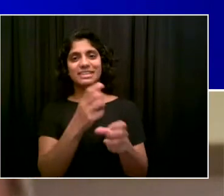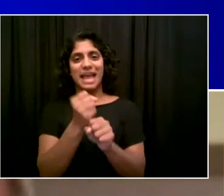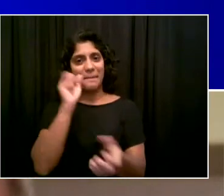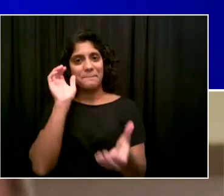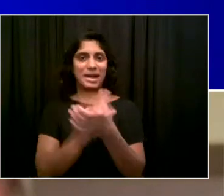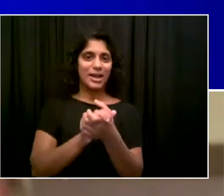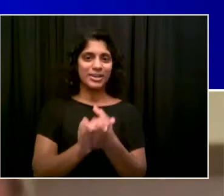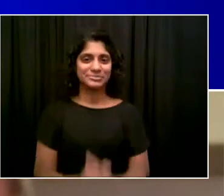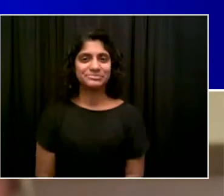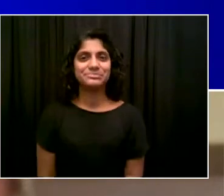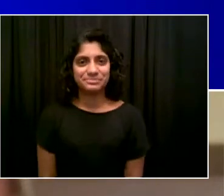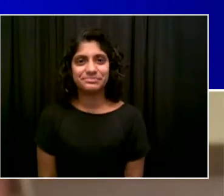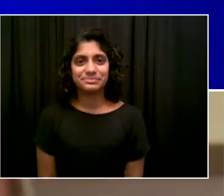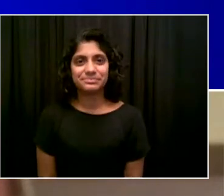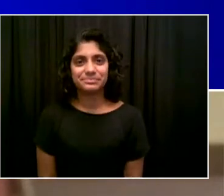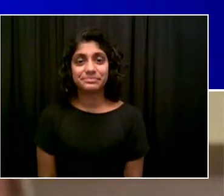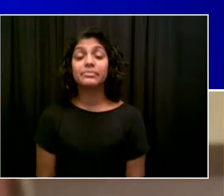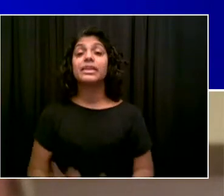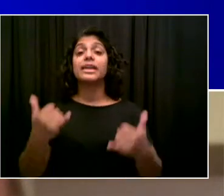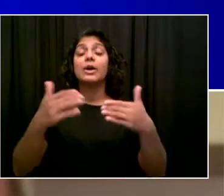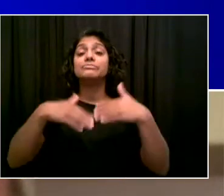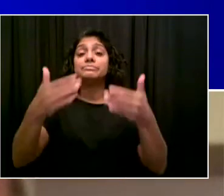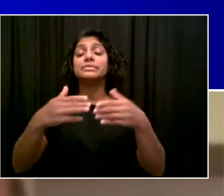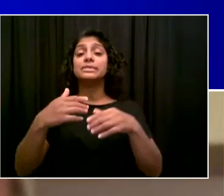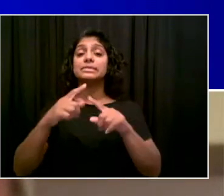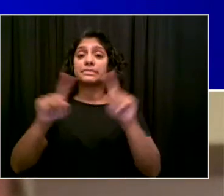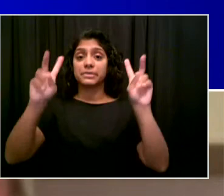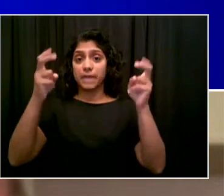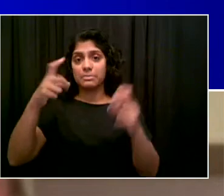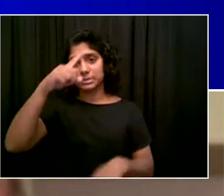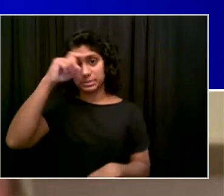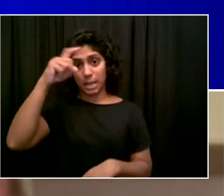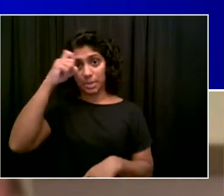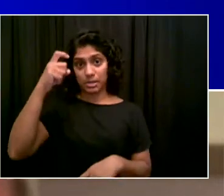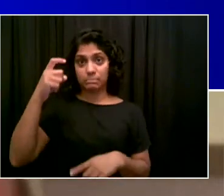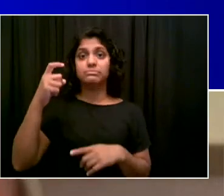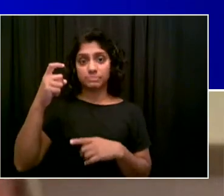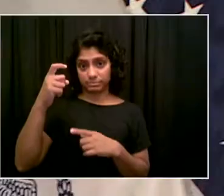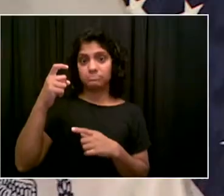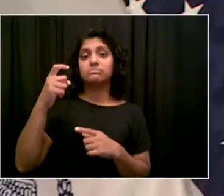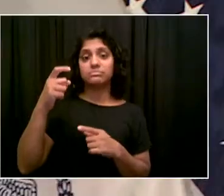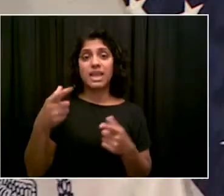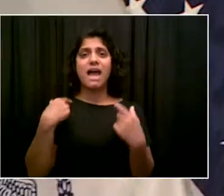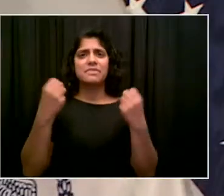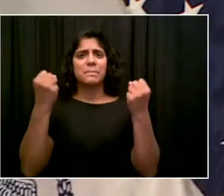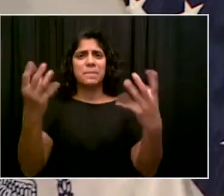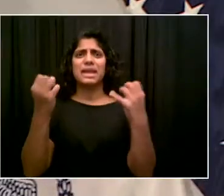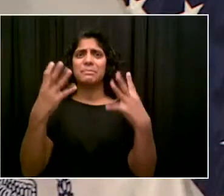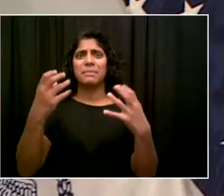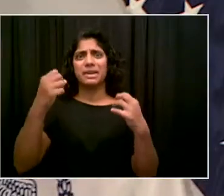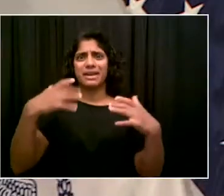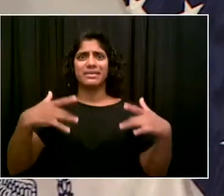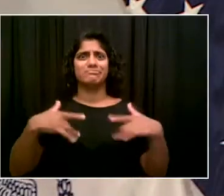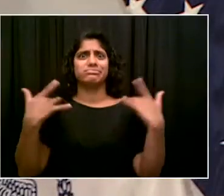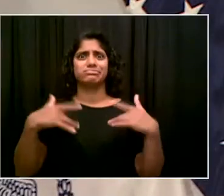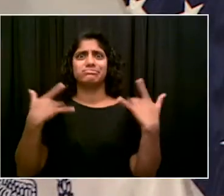MOMENT. WE WELCOME EVERYONE HERE. YOU ARE ABSOLUTELY RIGHT. IT IS THE SUMMER OF NEW YORK CITY. AMAZING THINGS